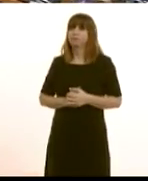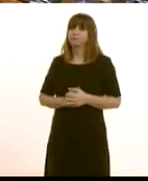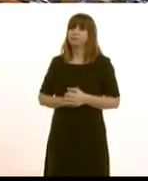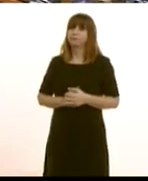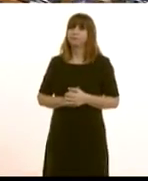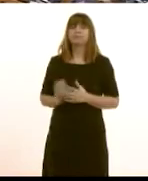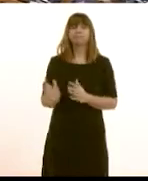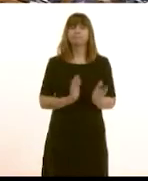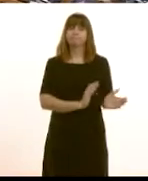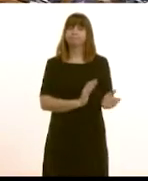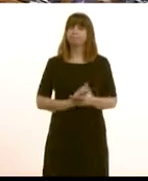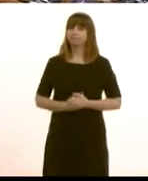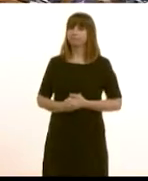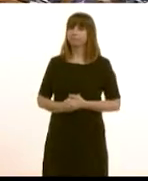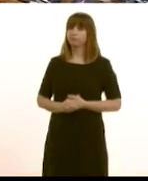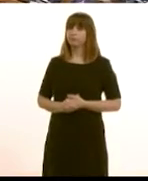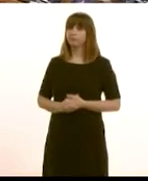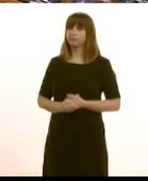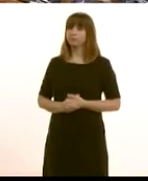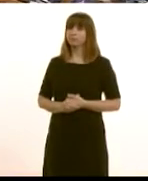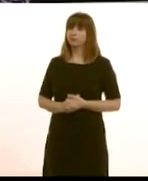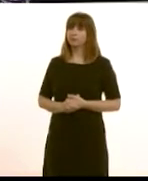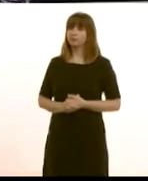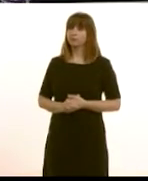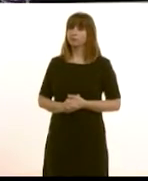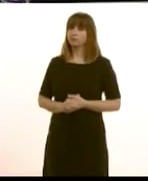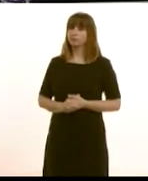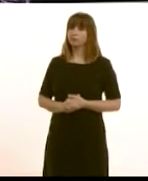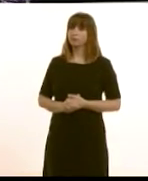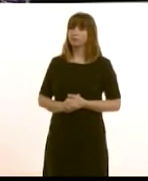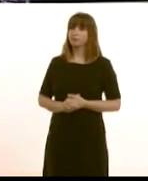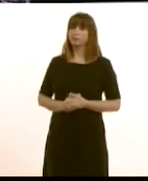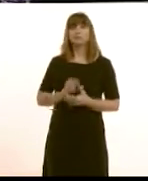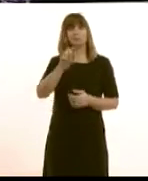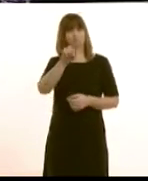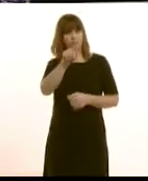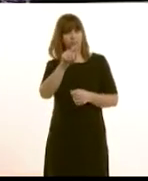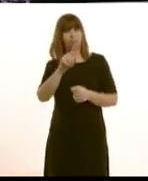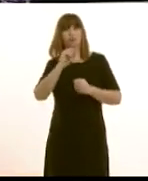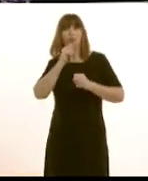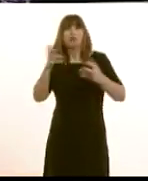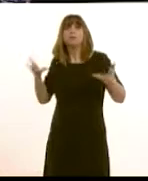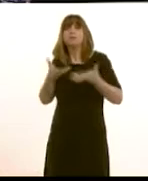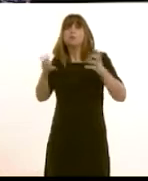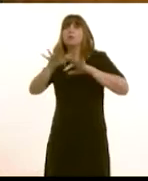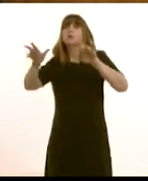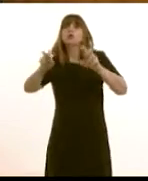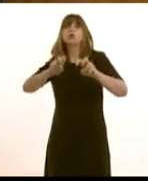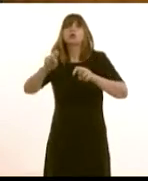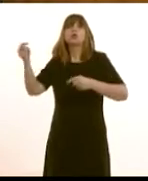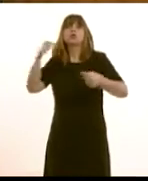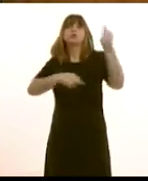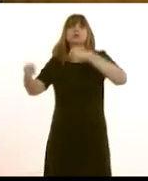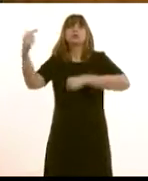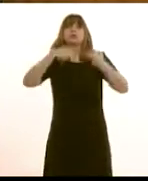ddatganiad am y camau y mae Llywodraeth Cymru yn eu cymryd i hyrwyddo twristiaeth yng Nghymru? OAQ(4)2674(FM) Carwyn Jones: Our tourism strategy sets out